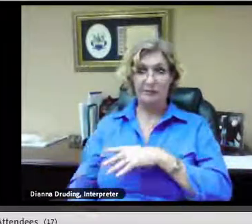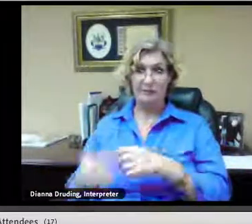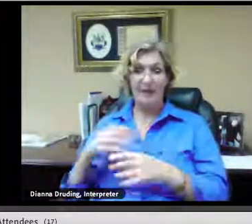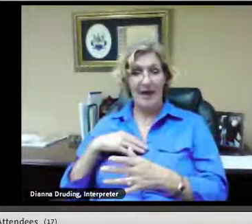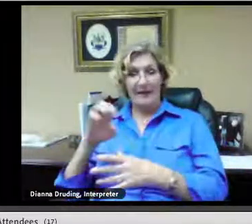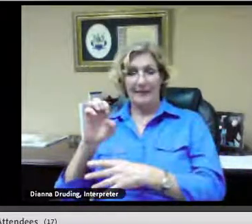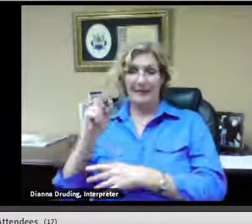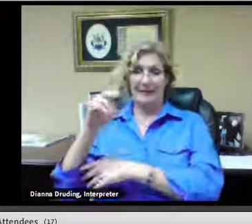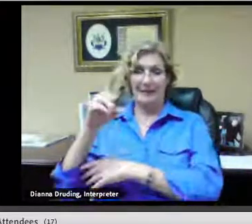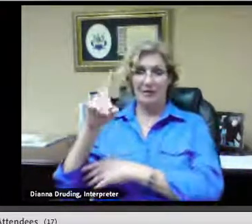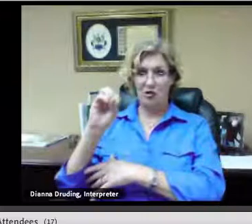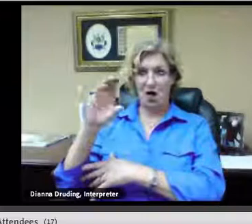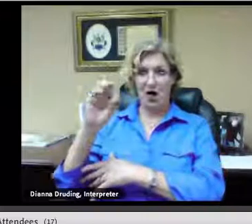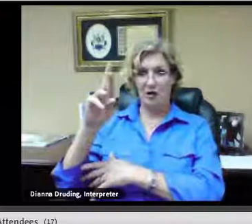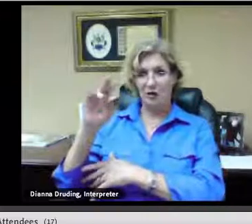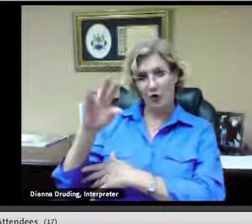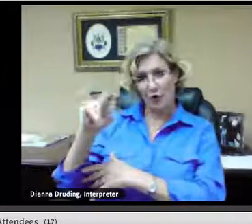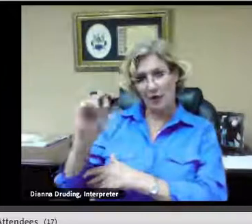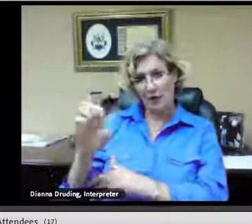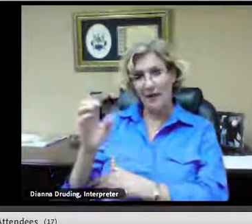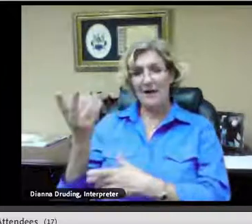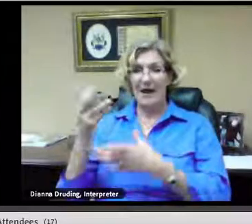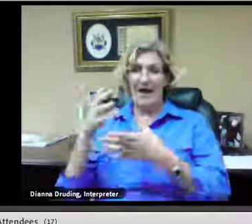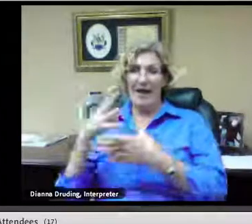that visible and invisible component to disabilities.